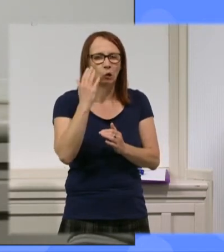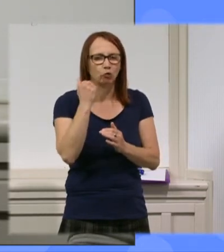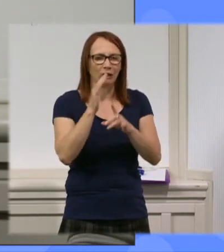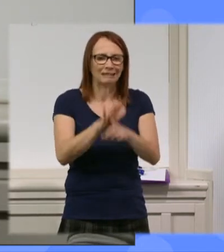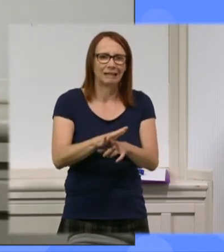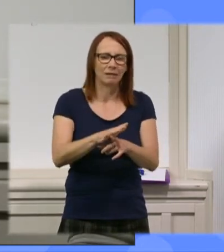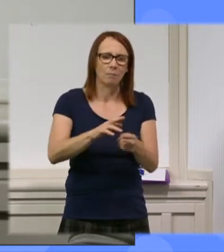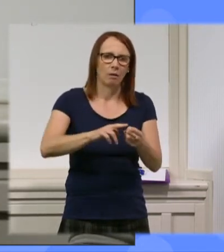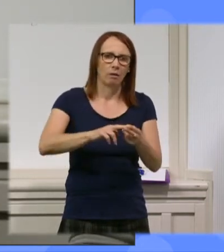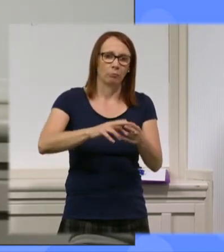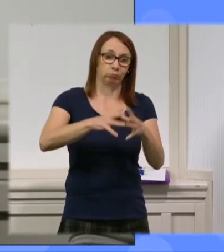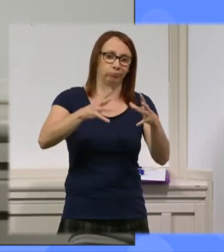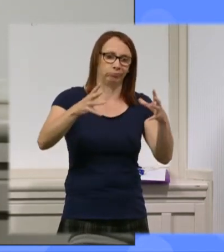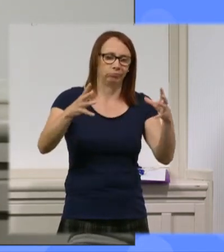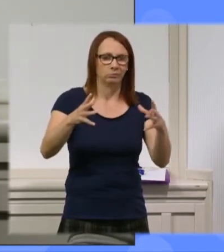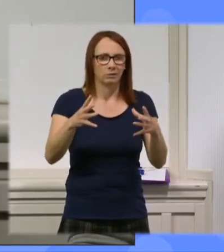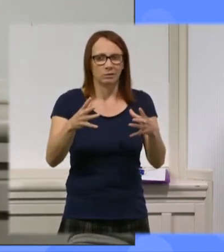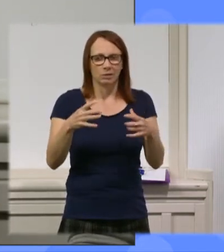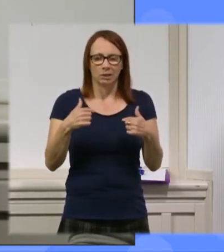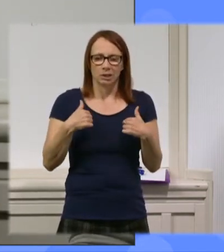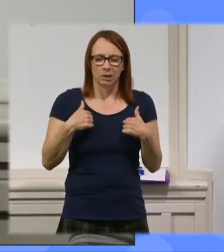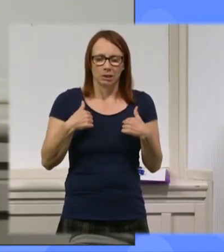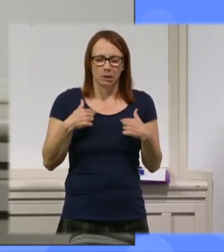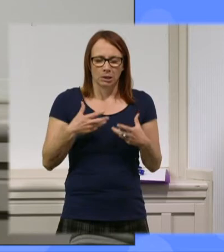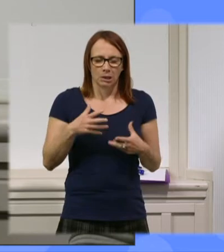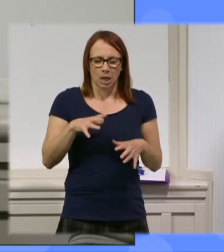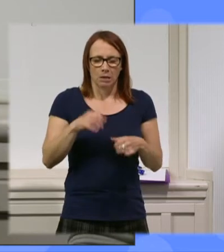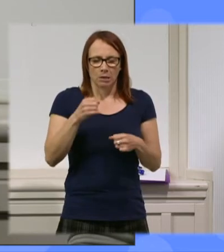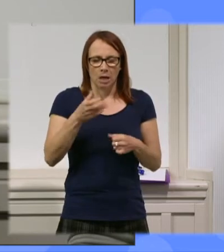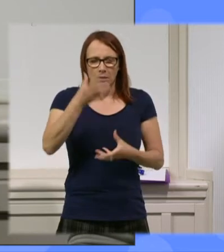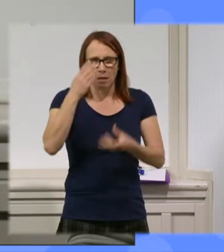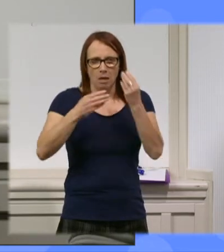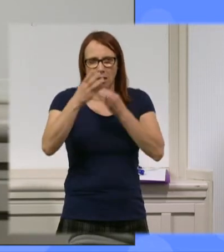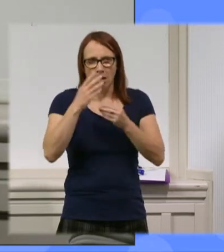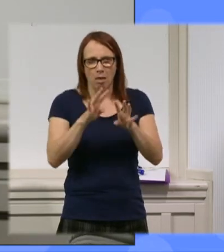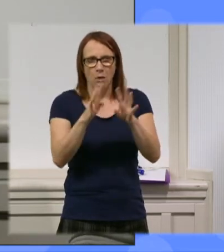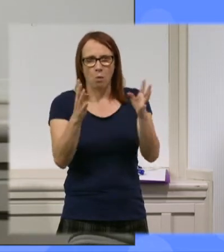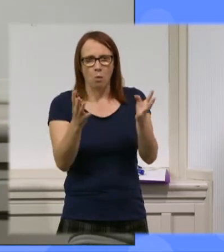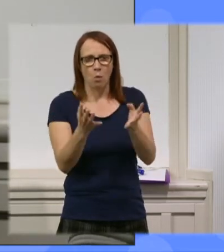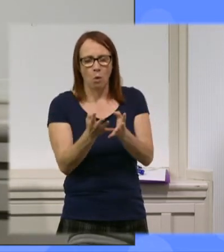and help me understand the world in a way that in many ways I still understand